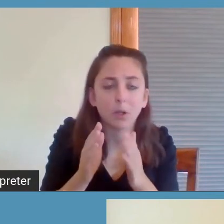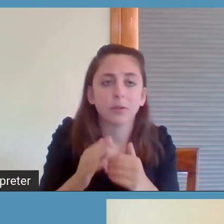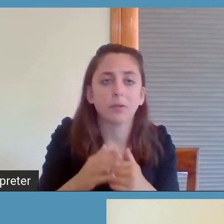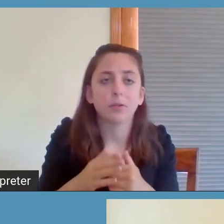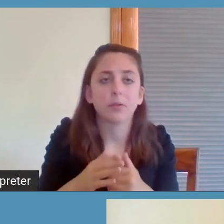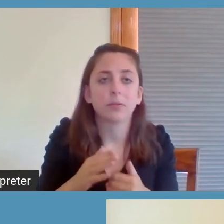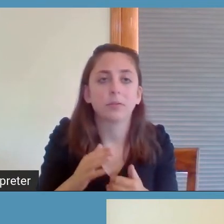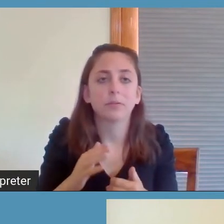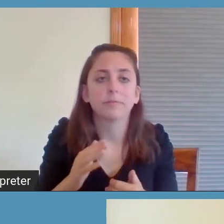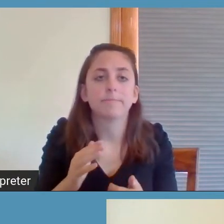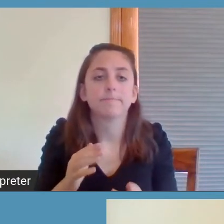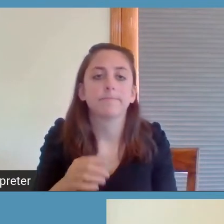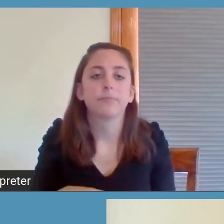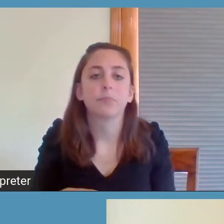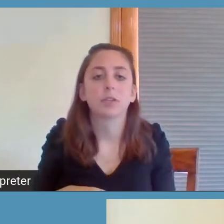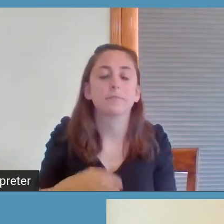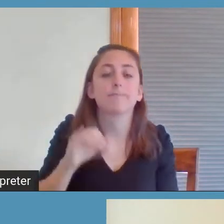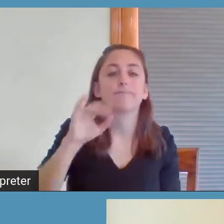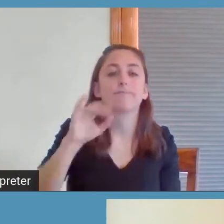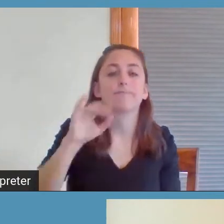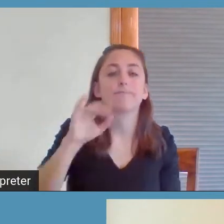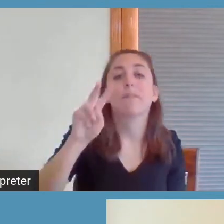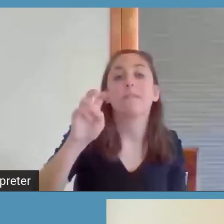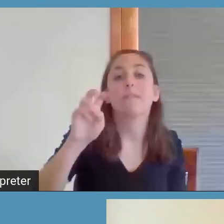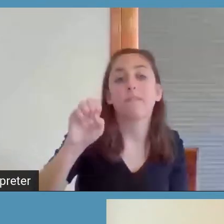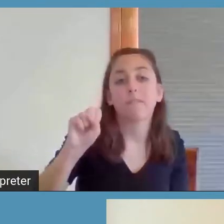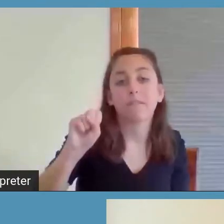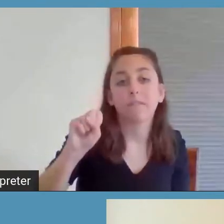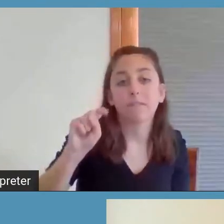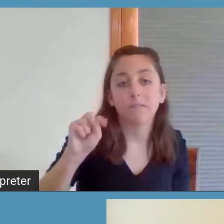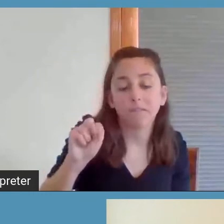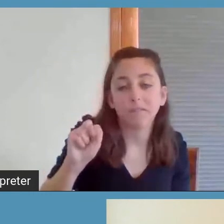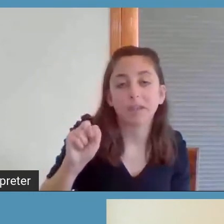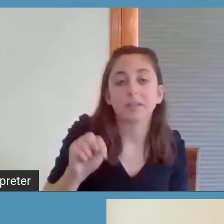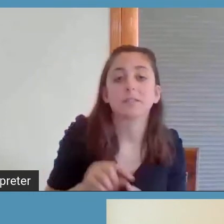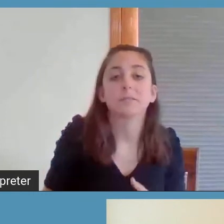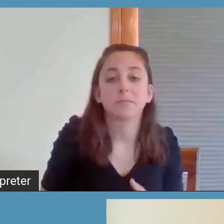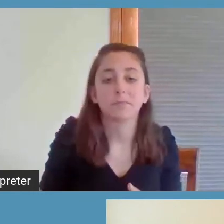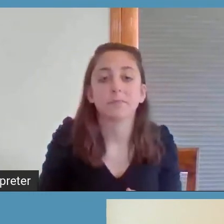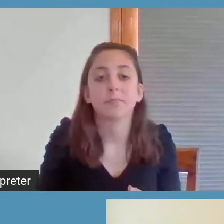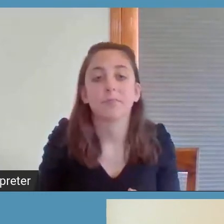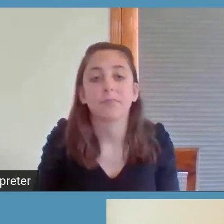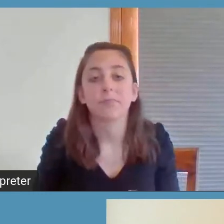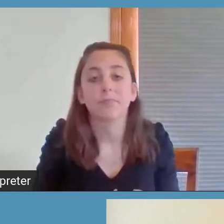would invest in a social media person to handle promotions and marketing is to start looking at